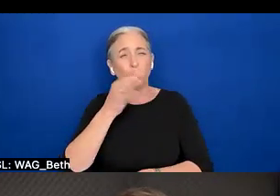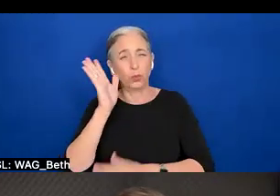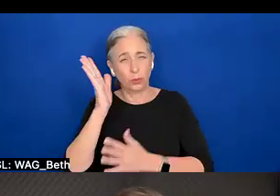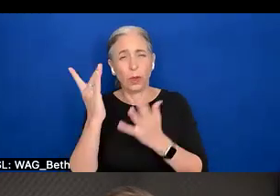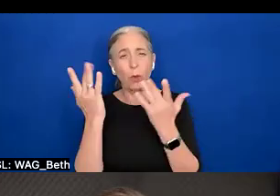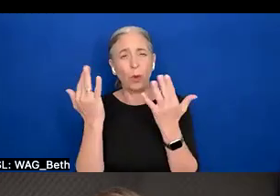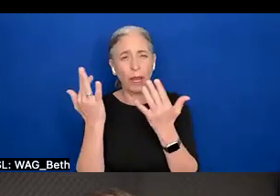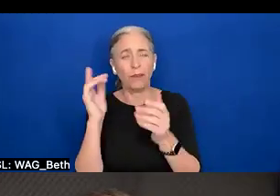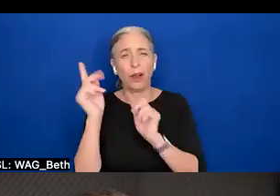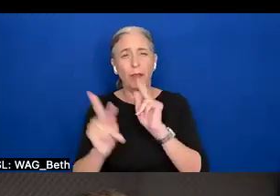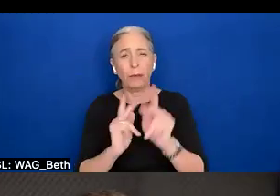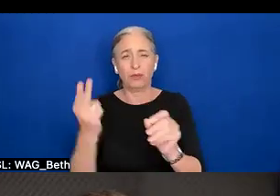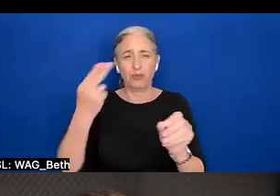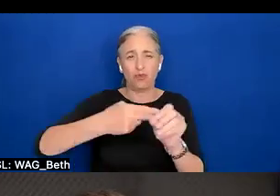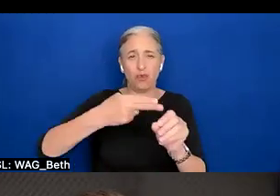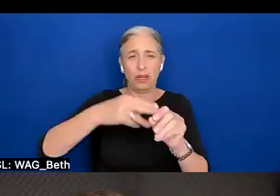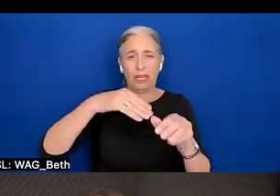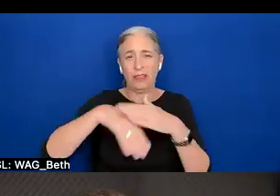We're going to allow other attendees time to enter.